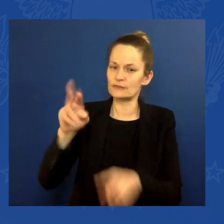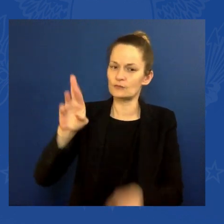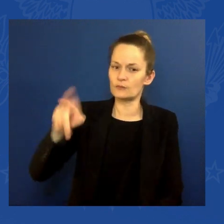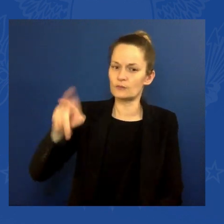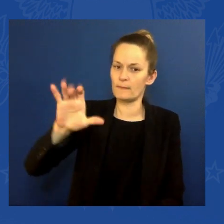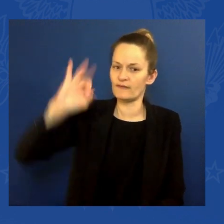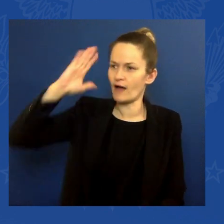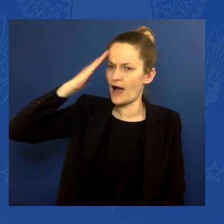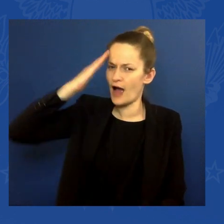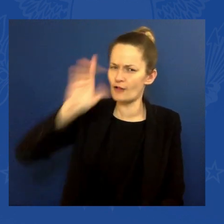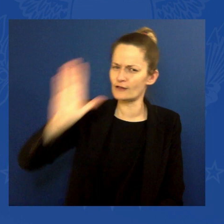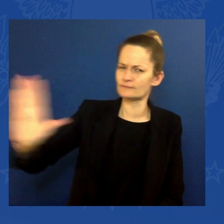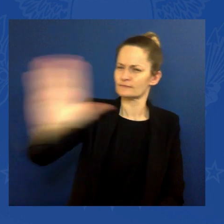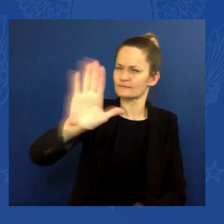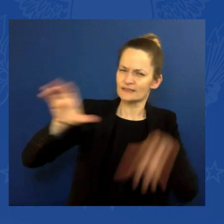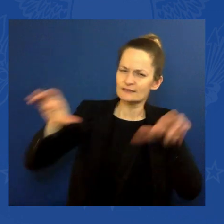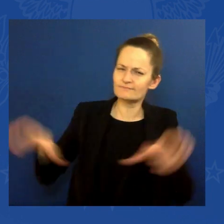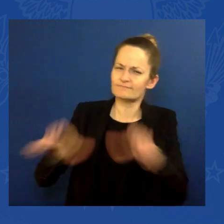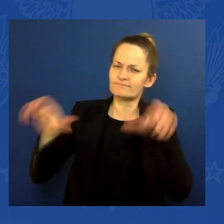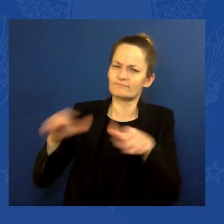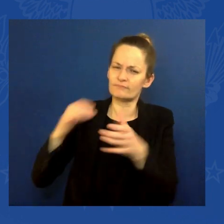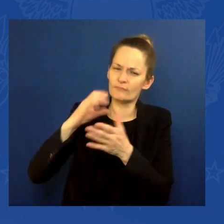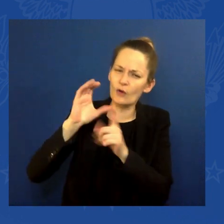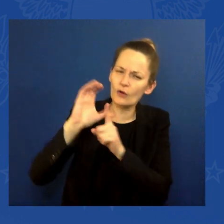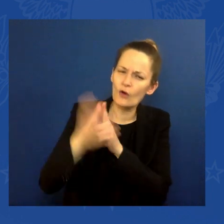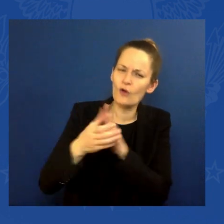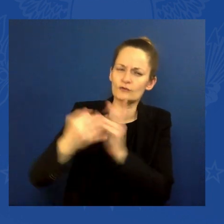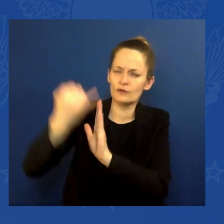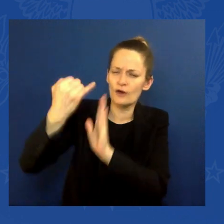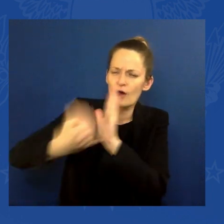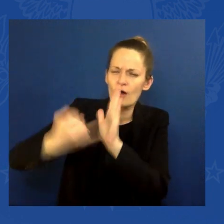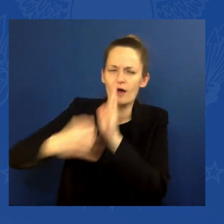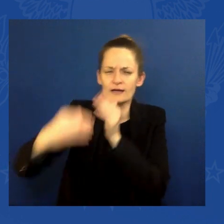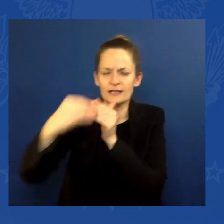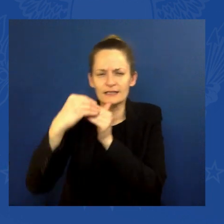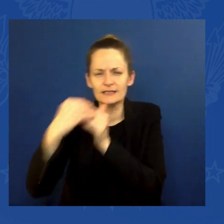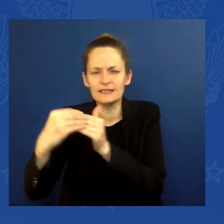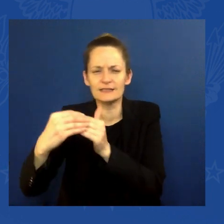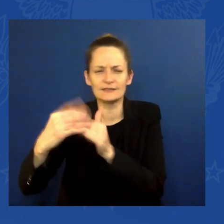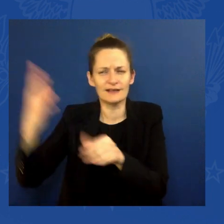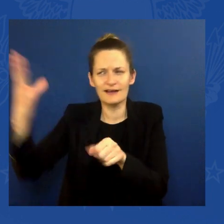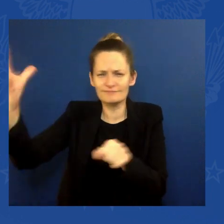members of the United Nations Security Council; a country with a past that tugs at our hearts